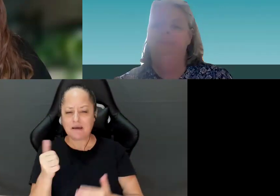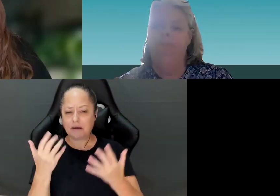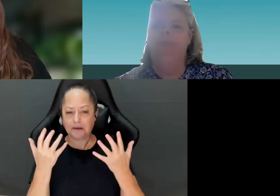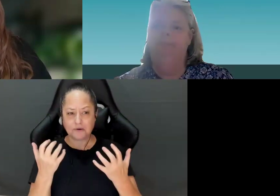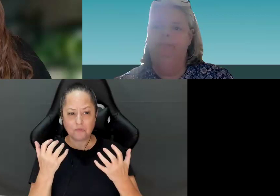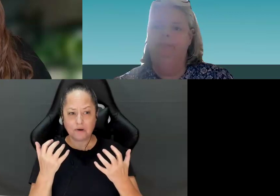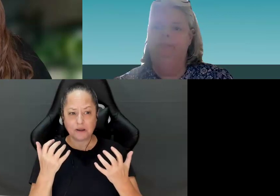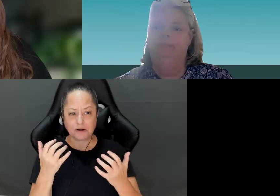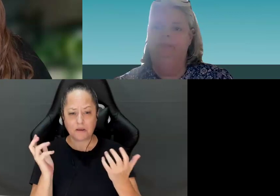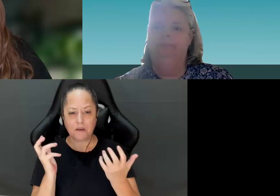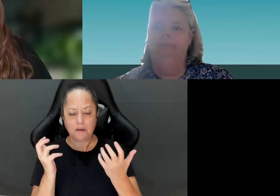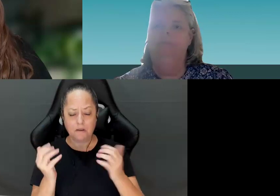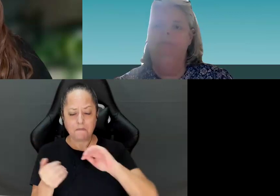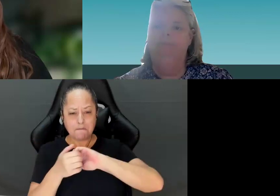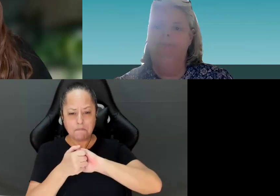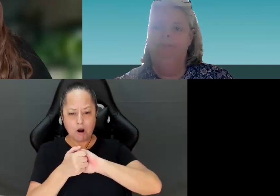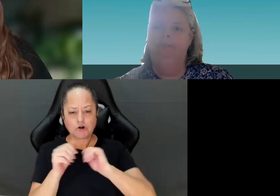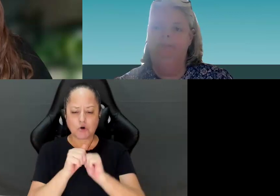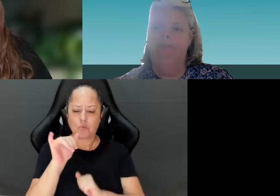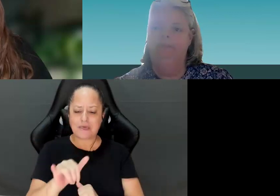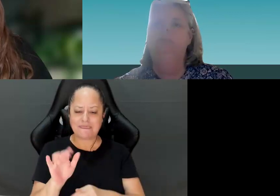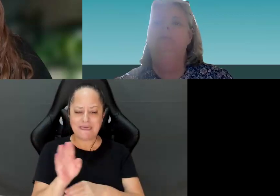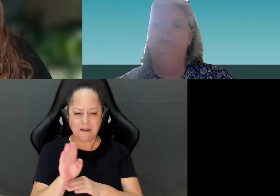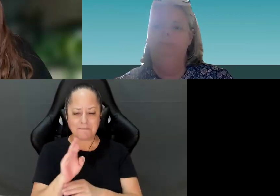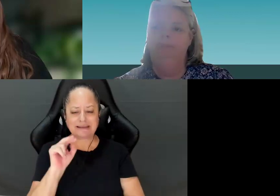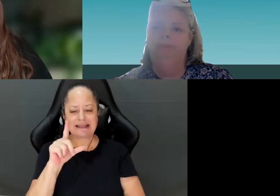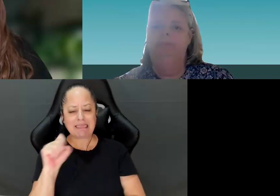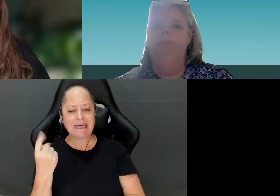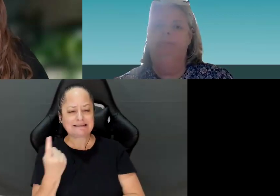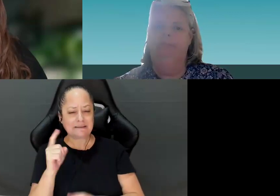to partner with that business unless something changes.